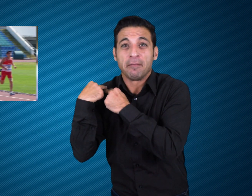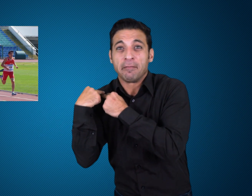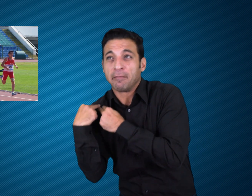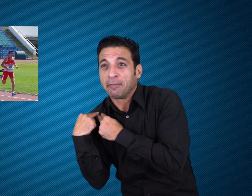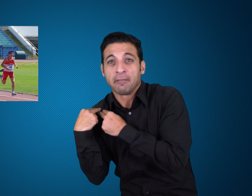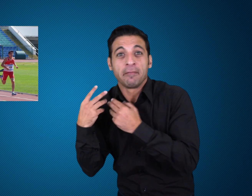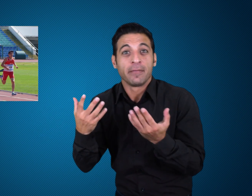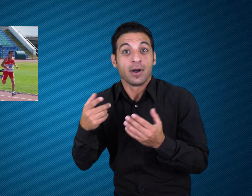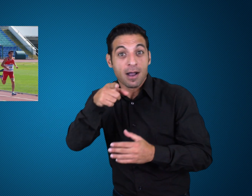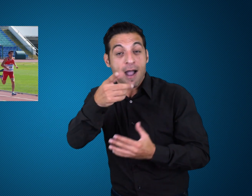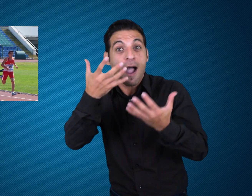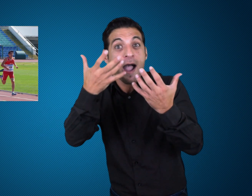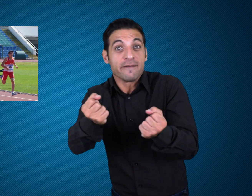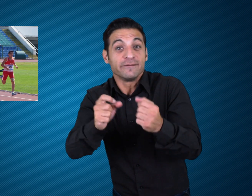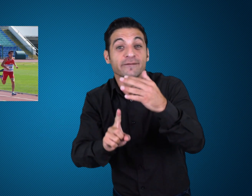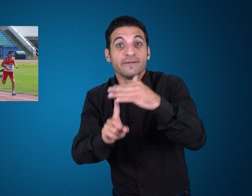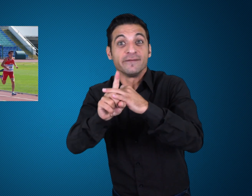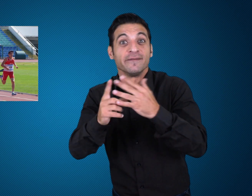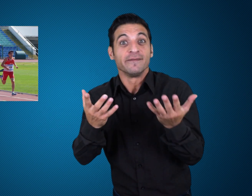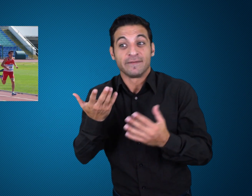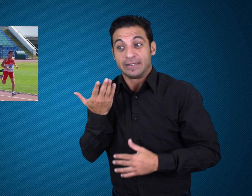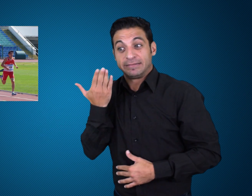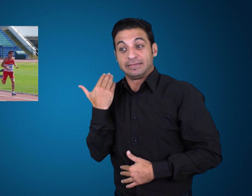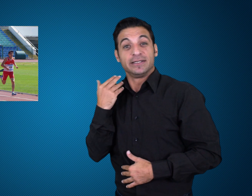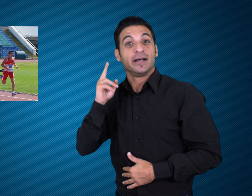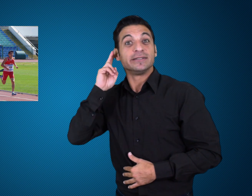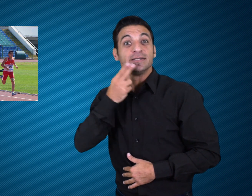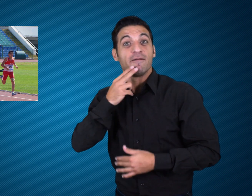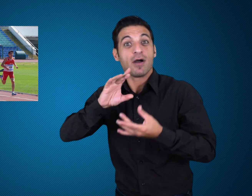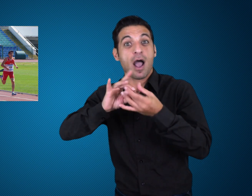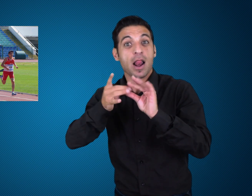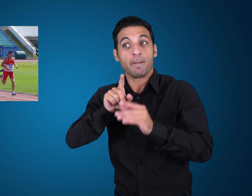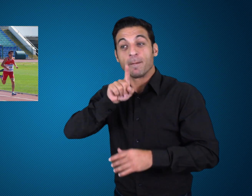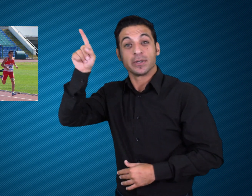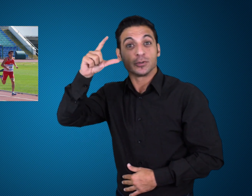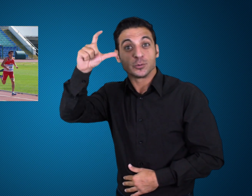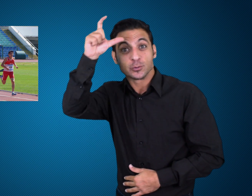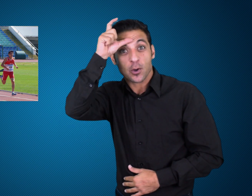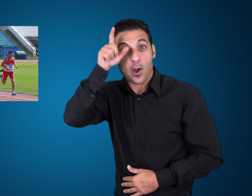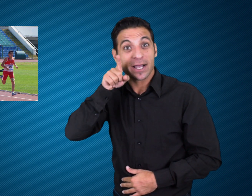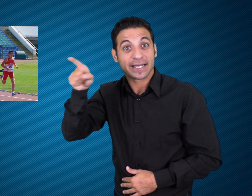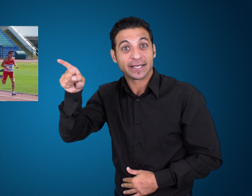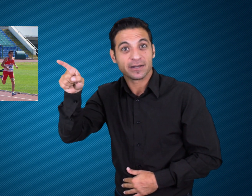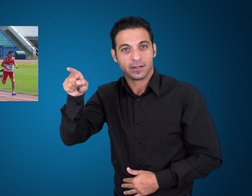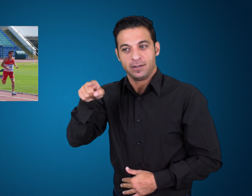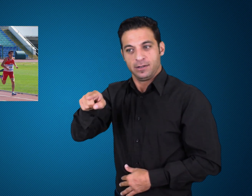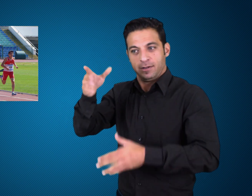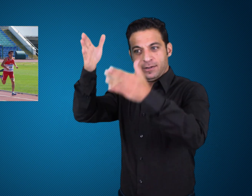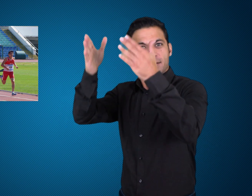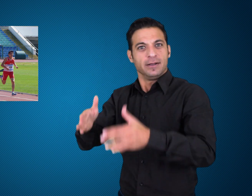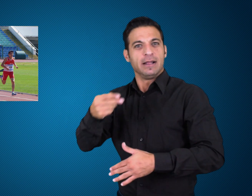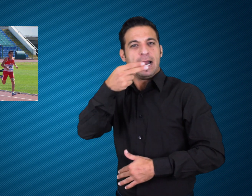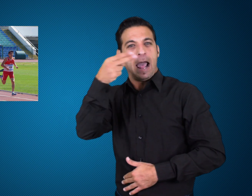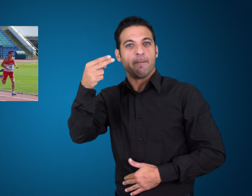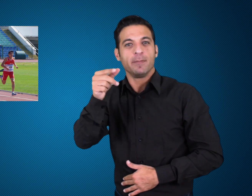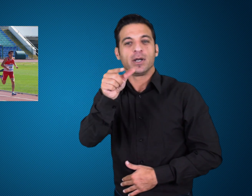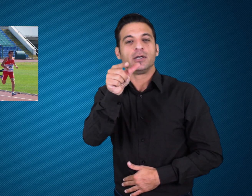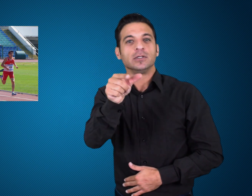Deaflympics in Turkey. George Vella, 37, a marathon runner, was the only athlete